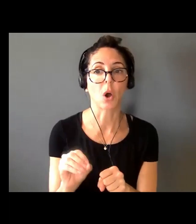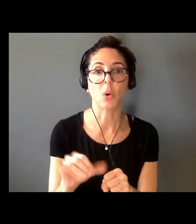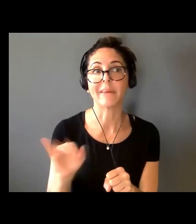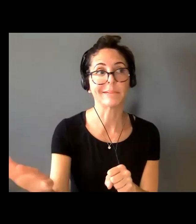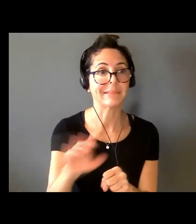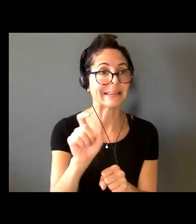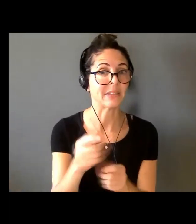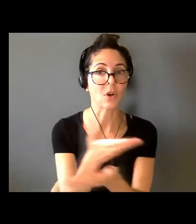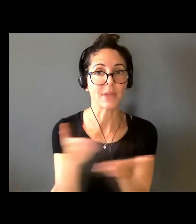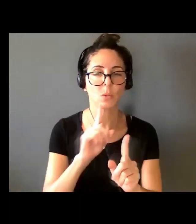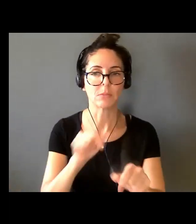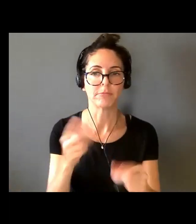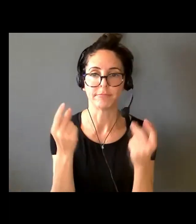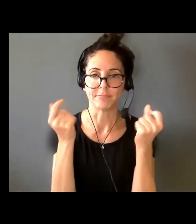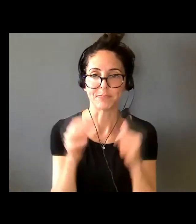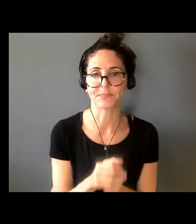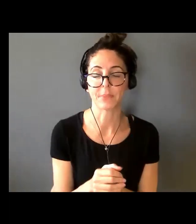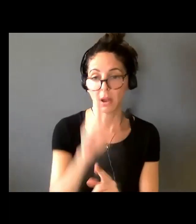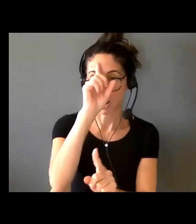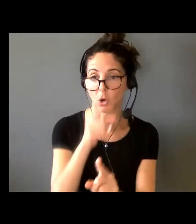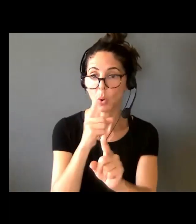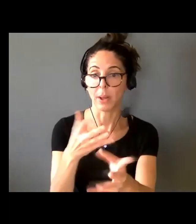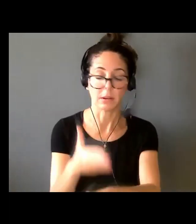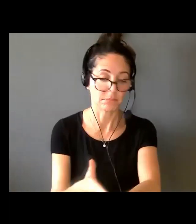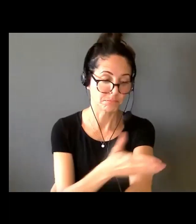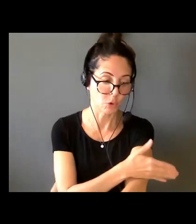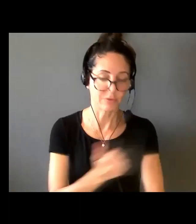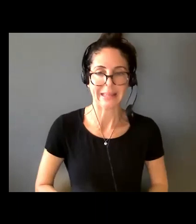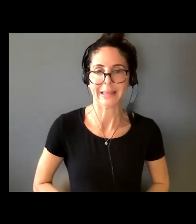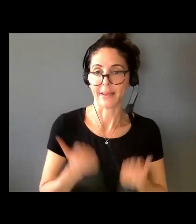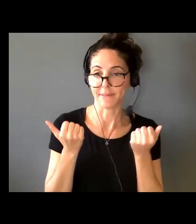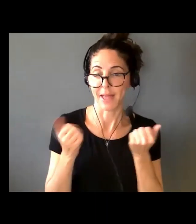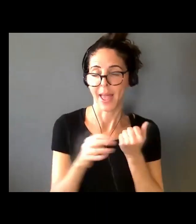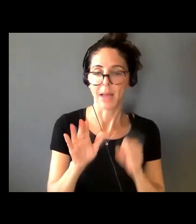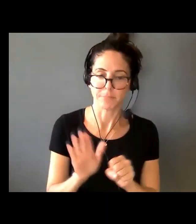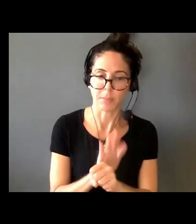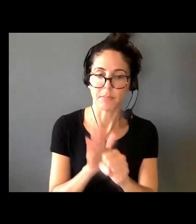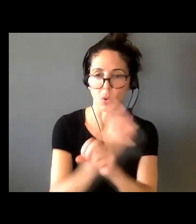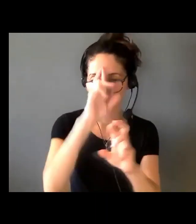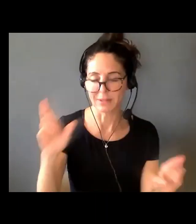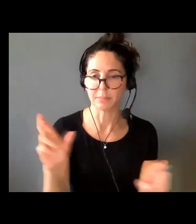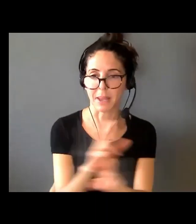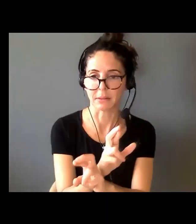The final objective is to improve the living conditions and promote respect for dignity and